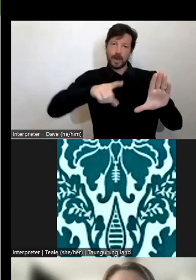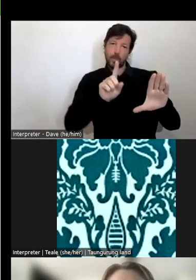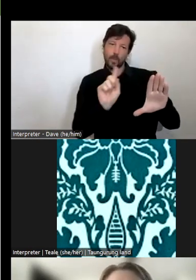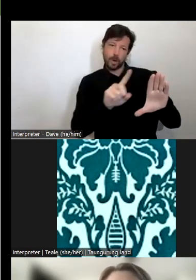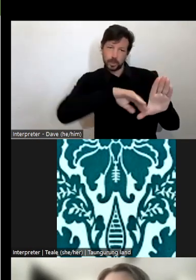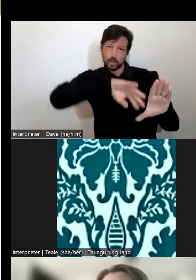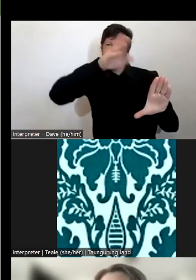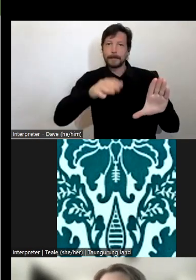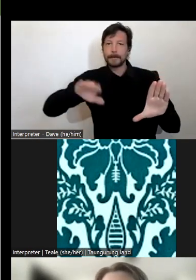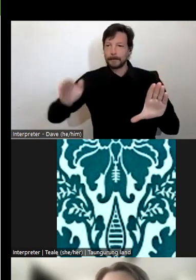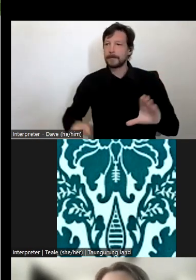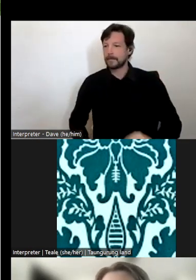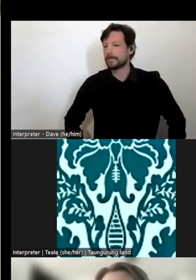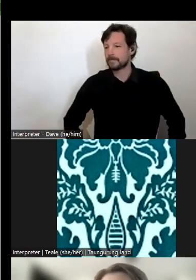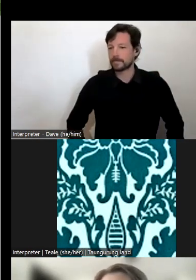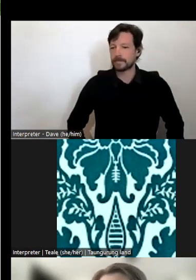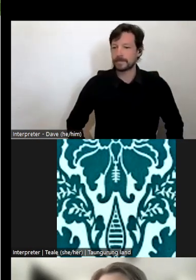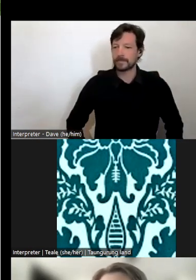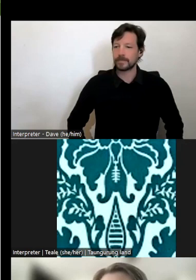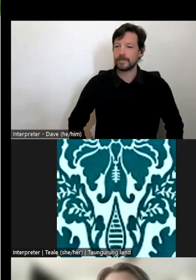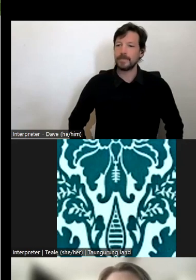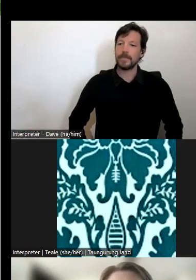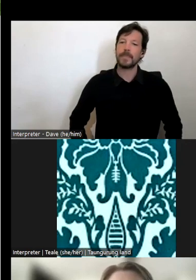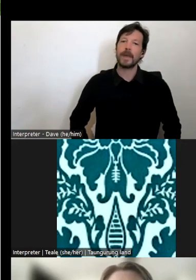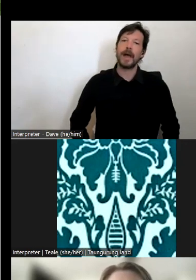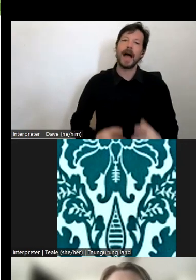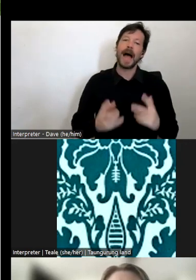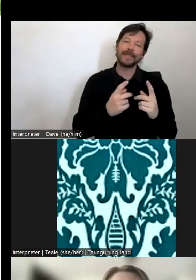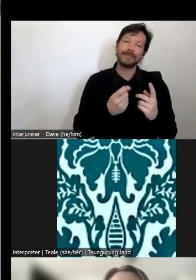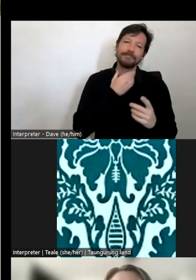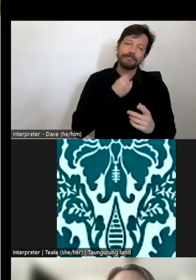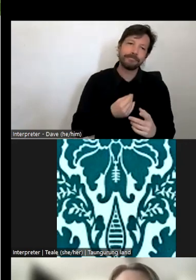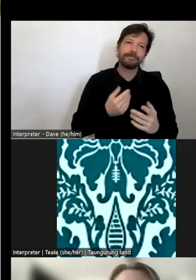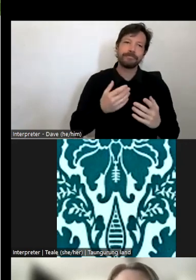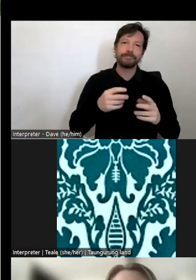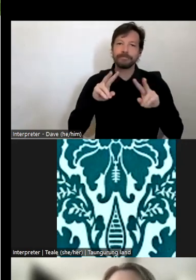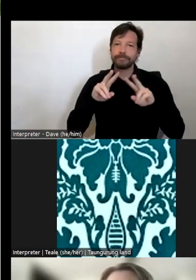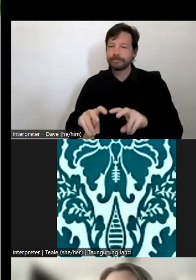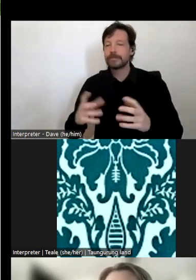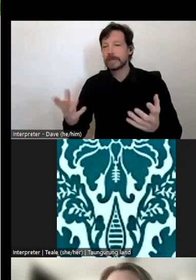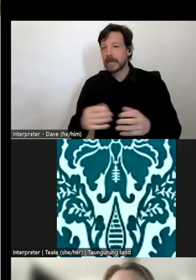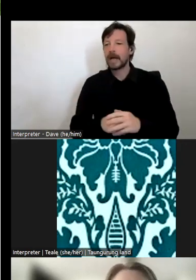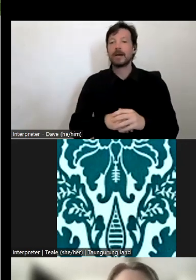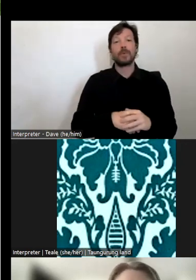Other things that would be nice to look at, but that we didn't collect in this study would be, I think, speech and language development